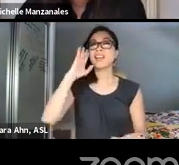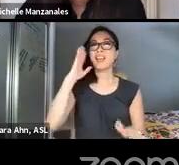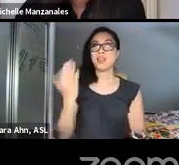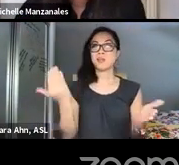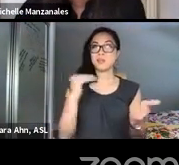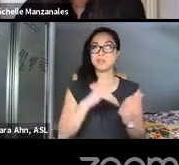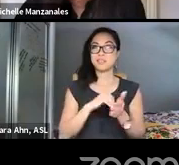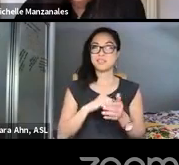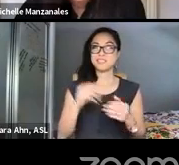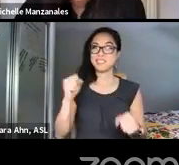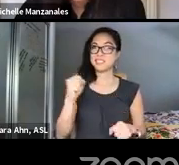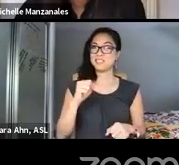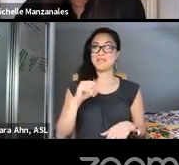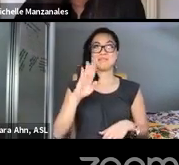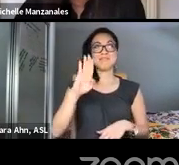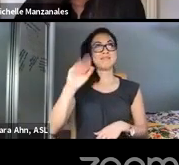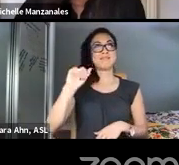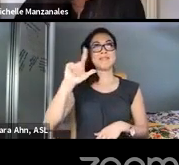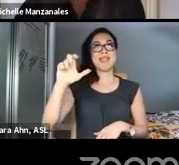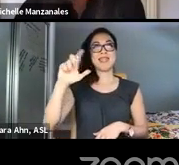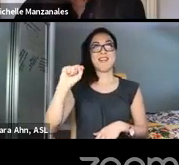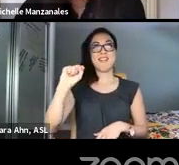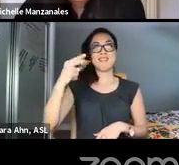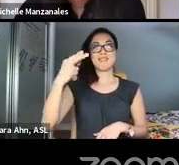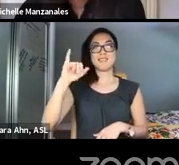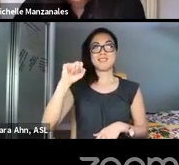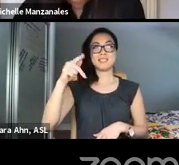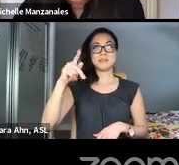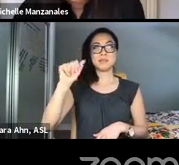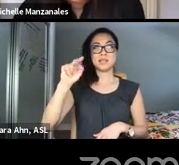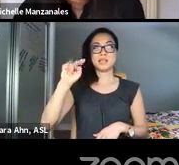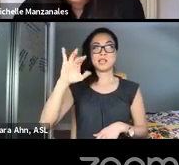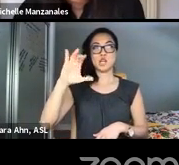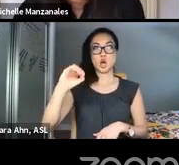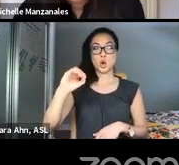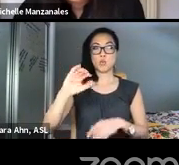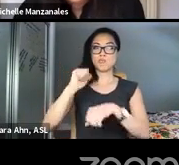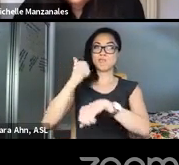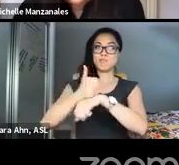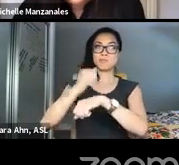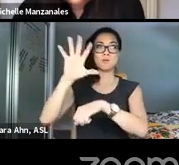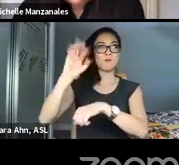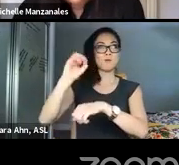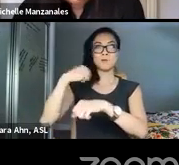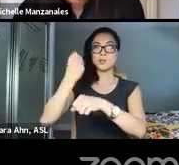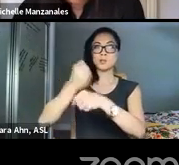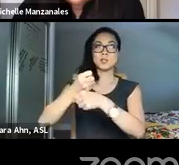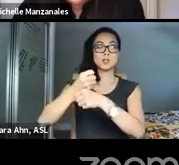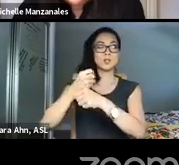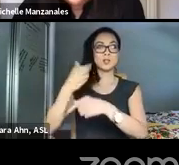we're doing it now and we continue to do it in a way that is quality driven and thoughtful